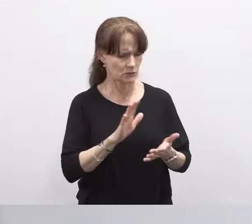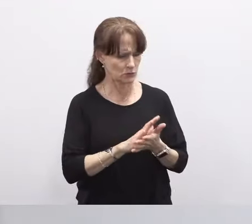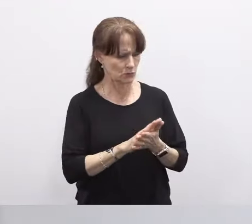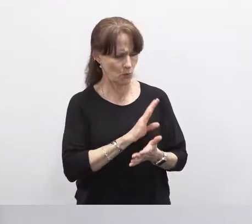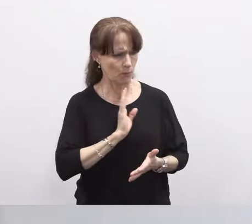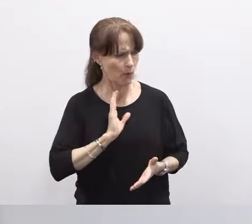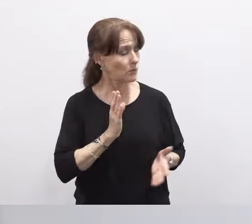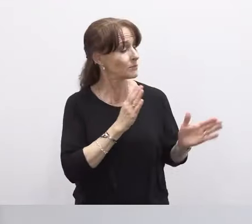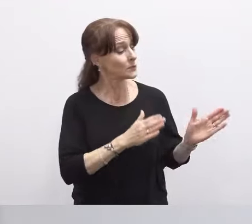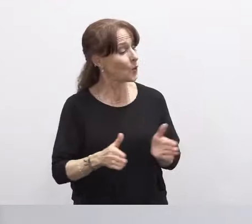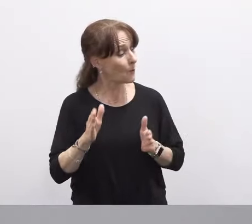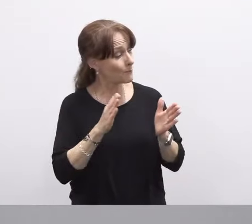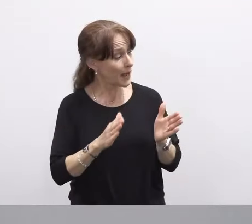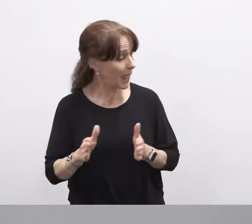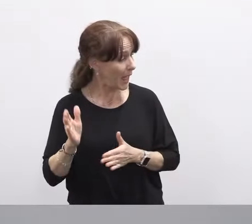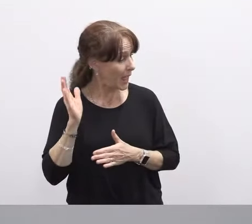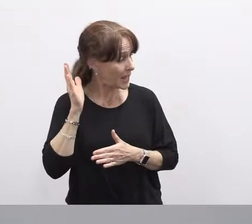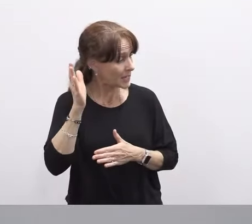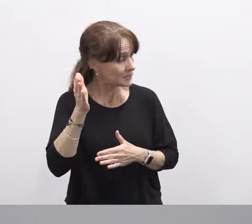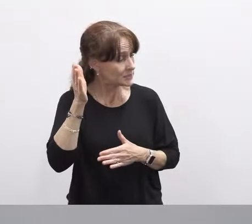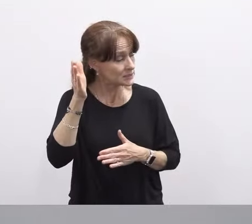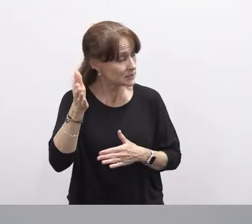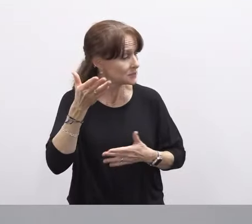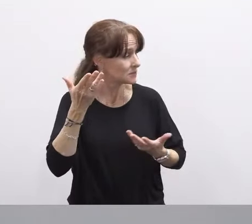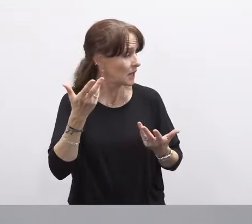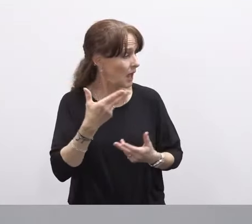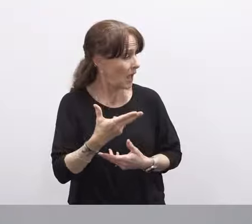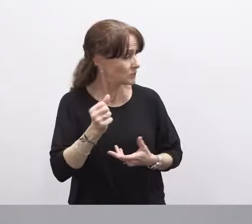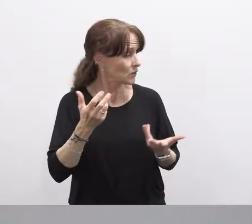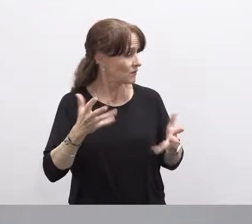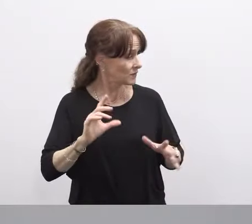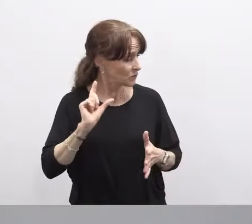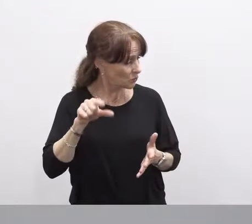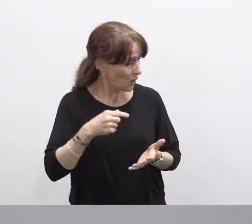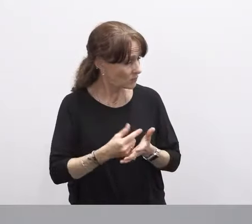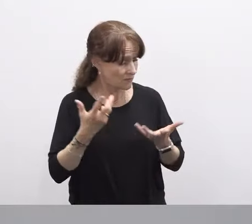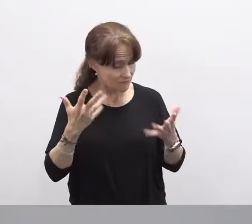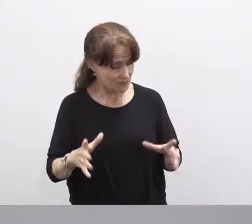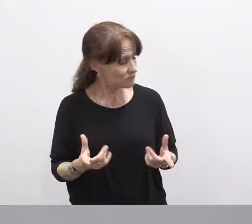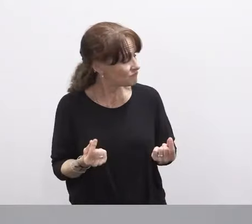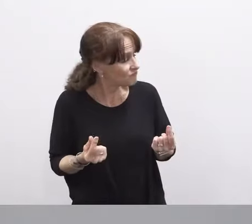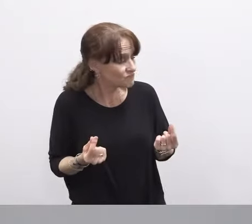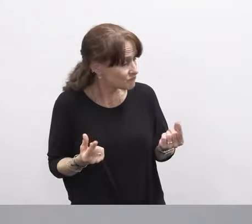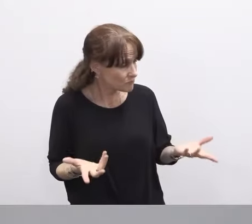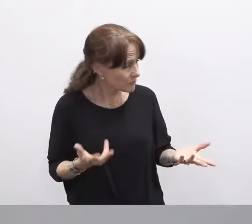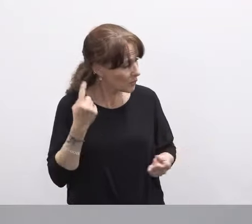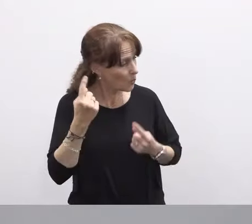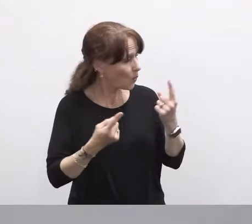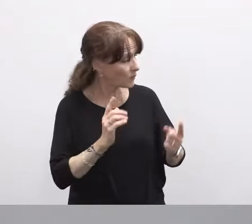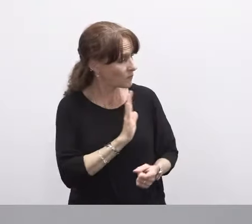what plans you have after high school, upon graduation, wondering, what your plans are